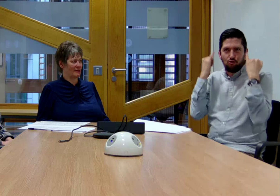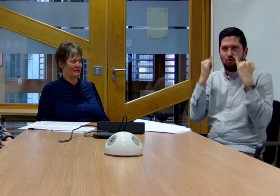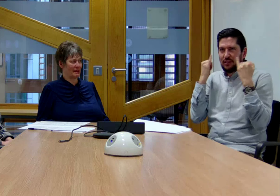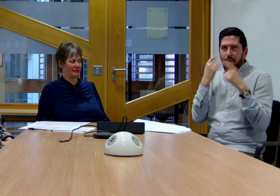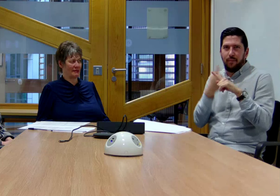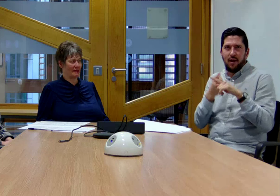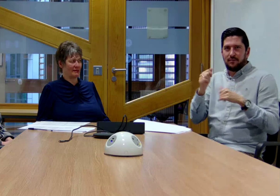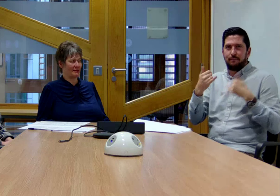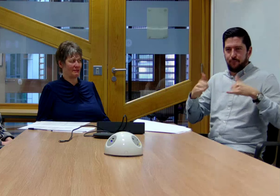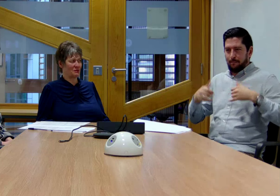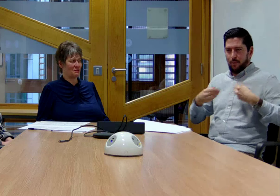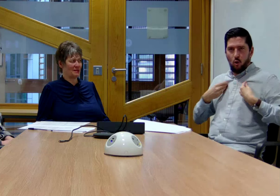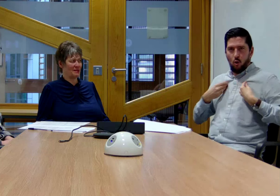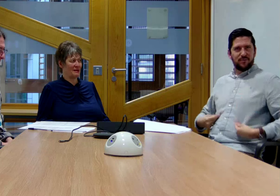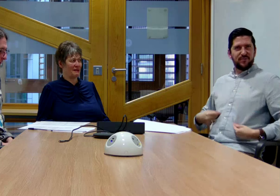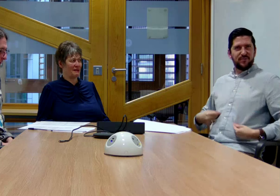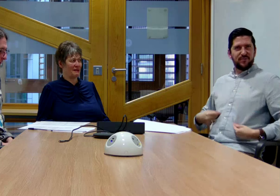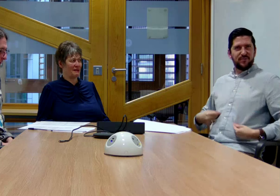with his bow and arrow.